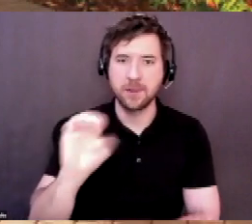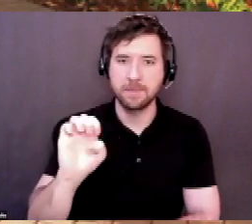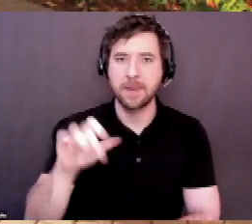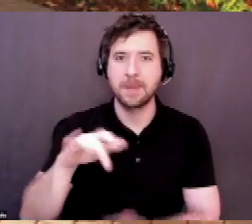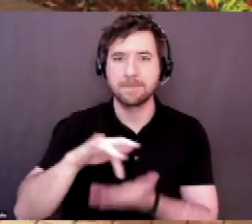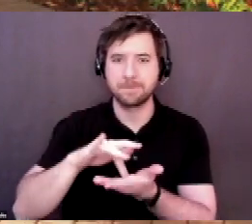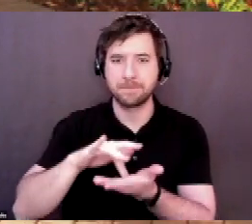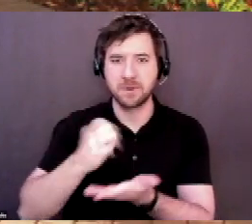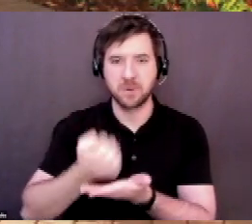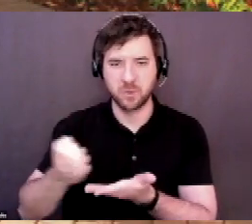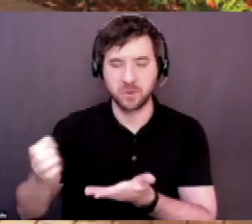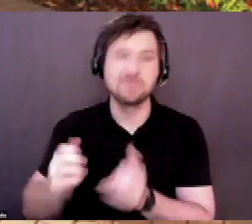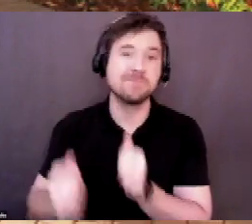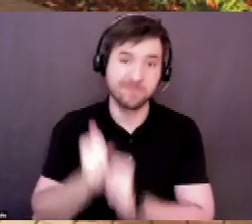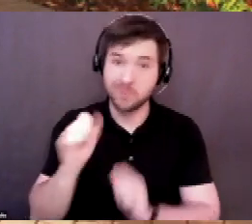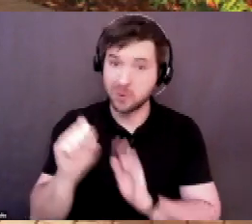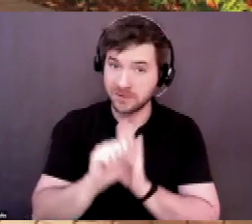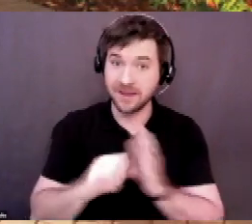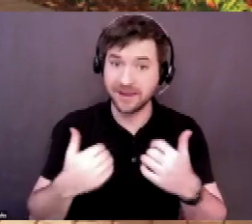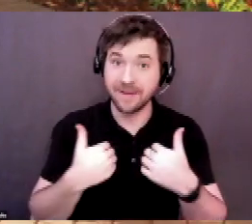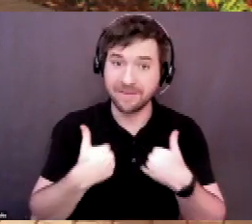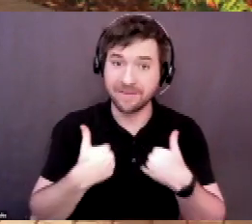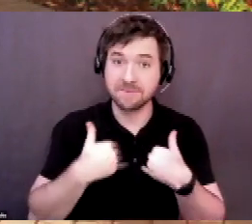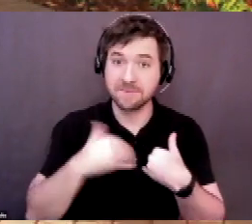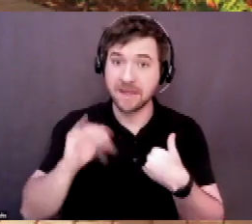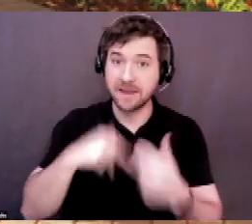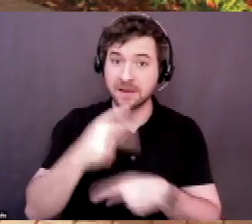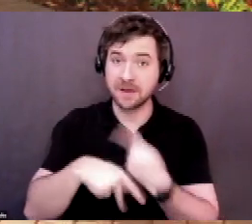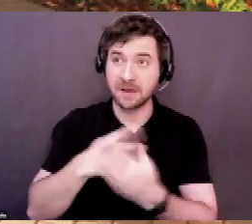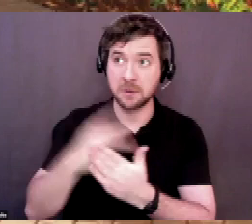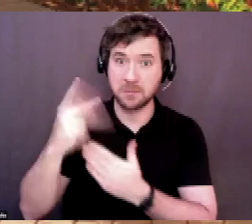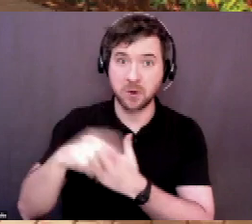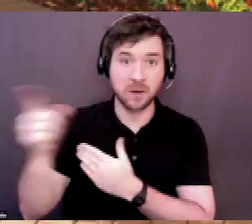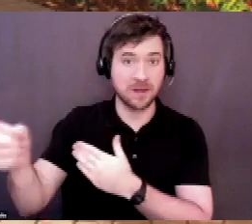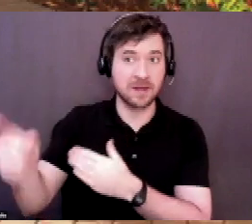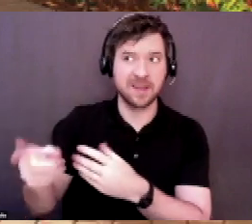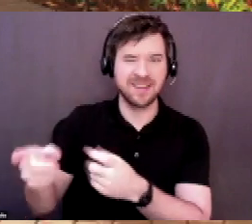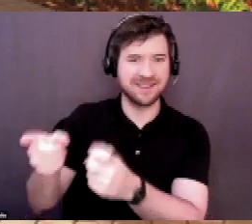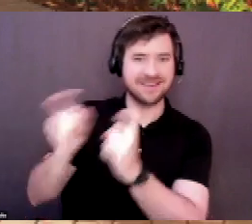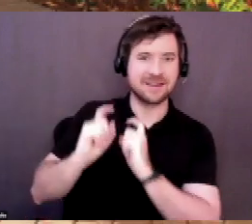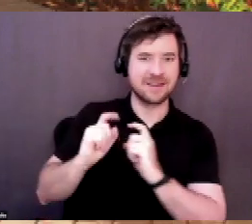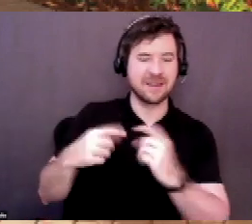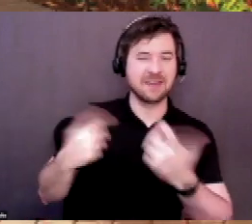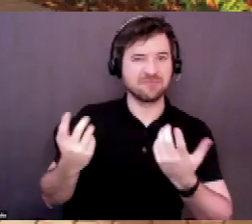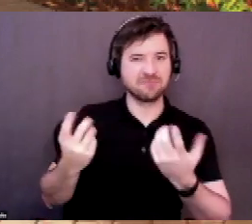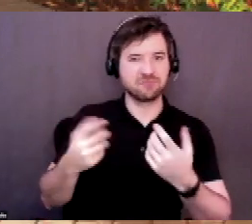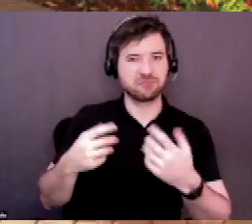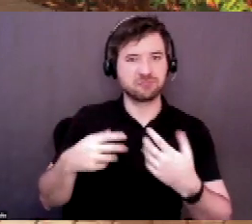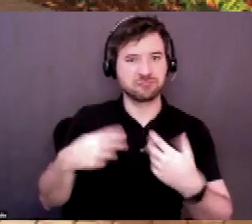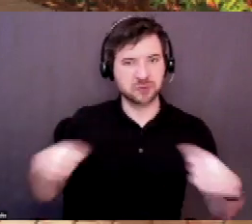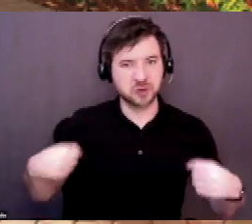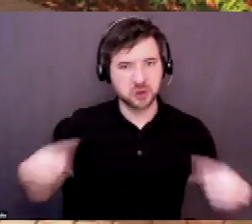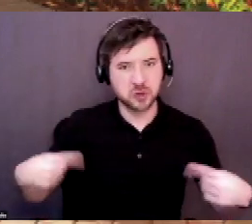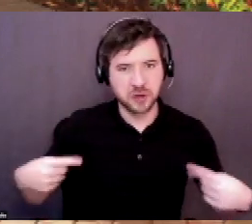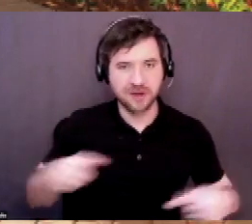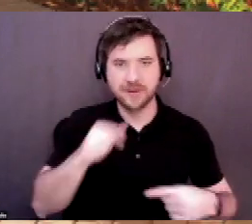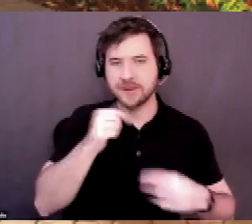But they were able to give me a chair. It wasn't a perfect fit, but at least I was comfortable.